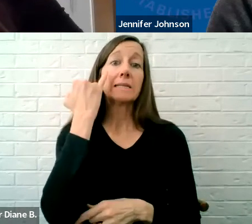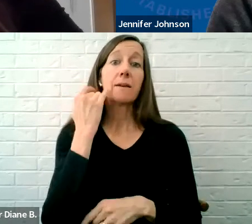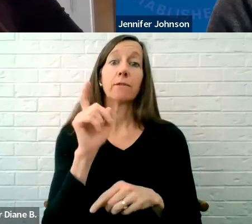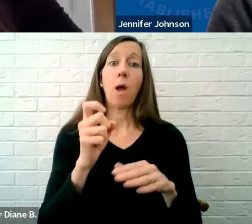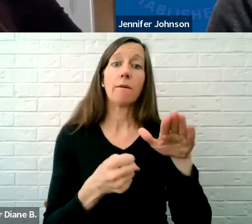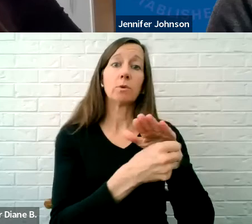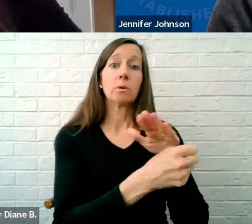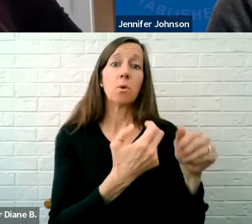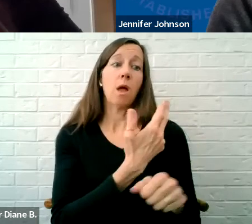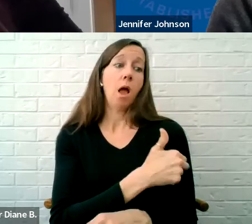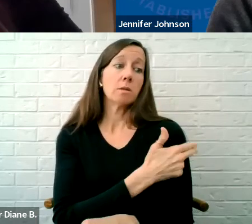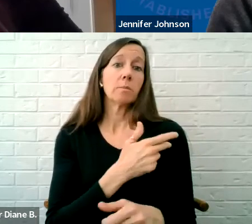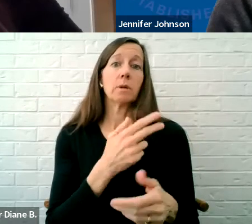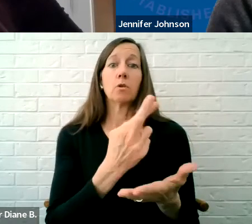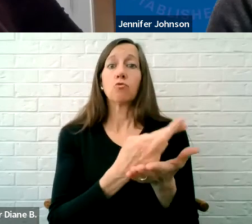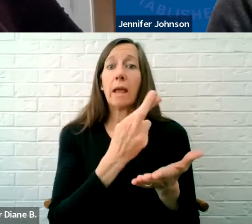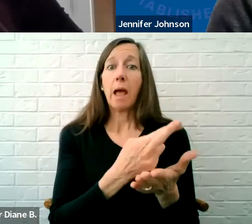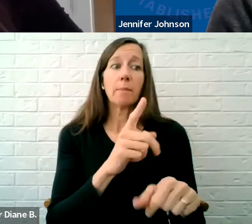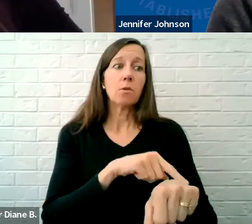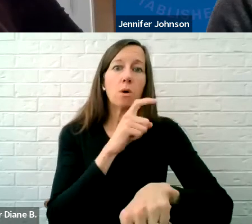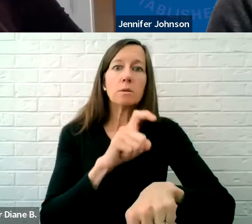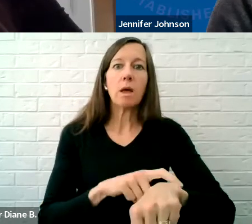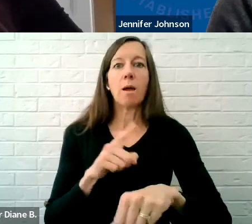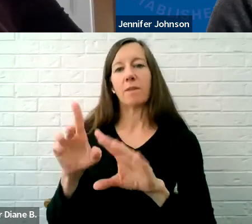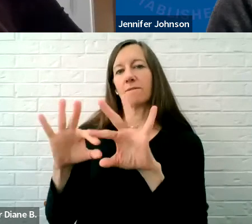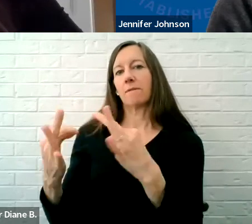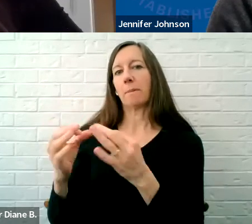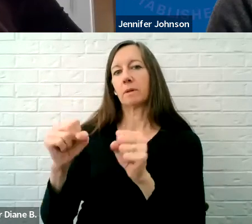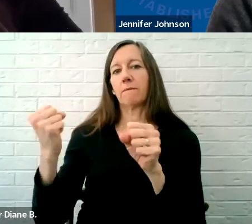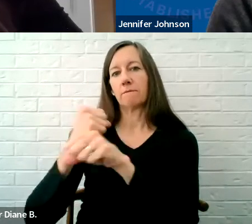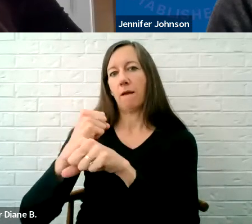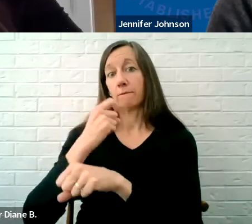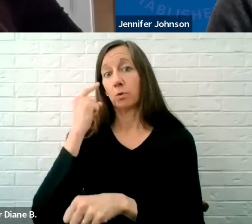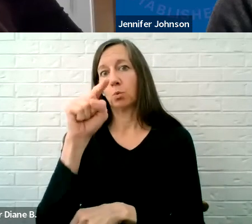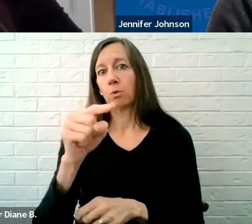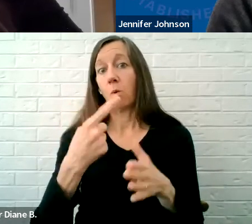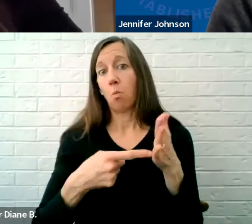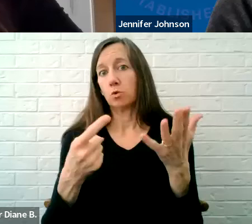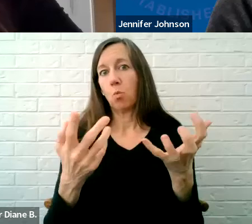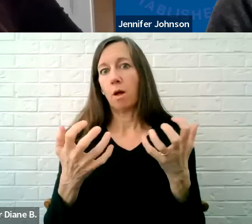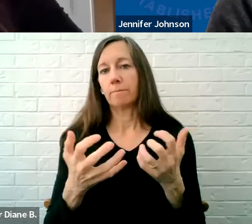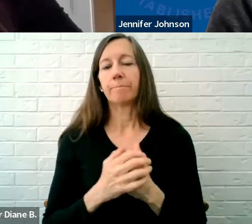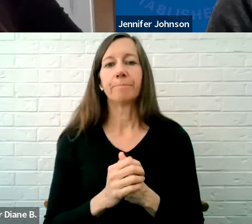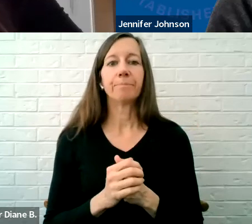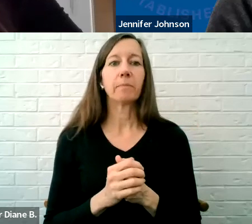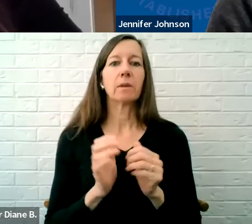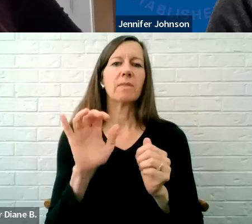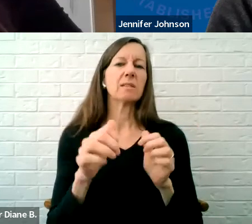rehab, stay so that they know how to fight for what you want. That's most of it is the advocacy part.